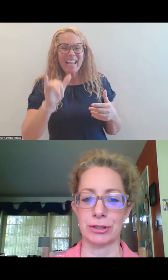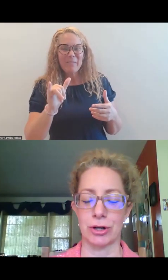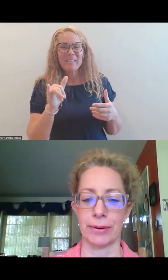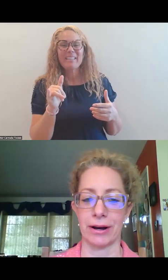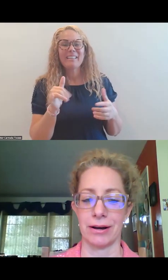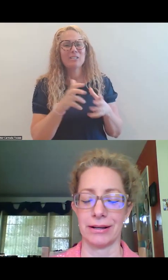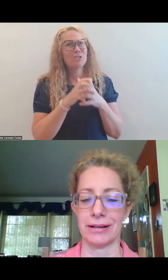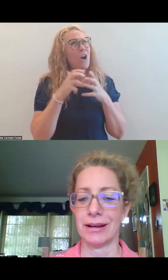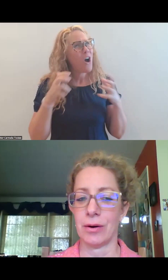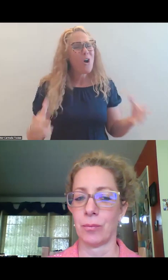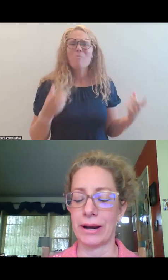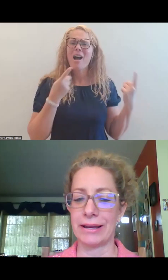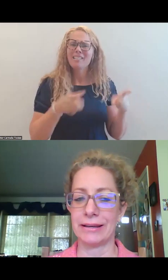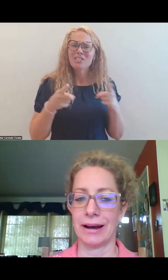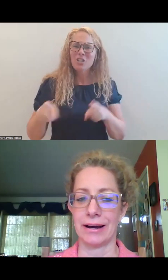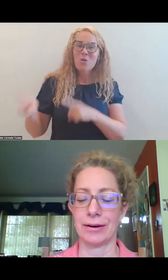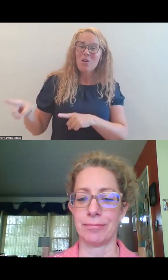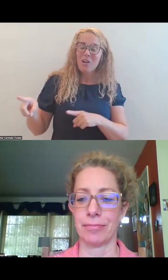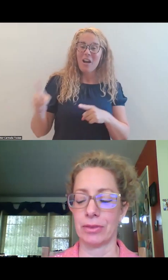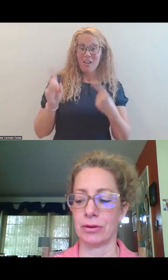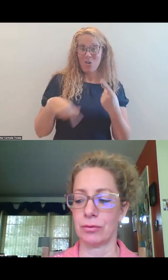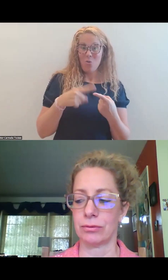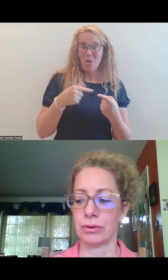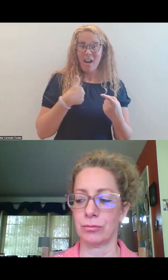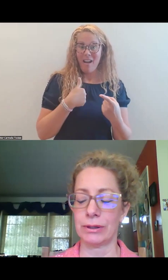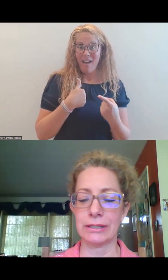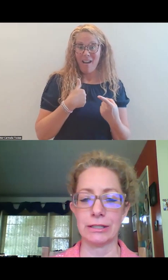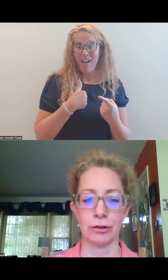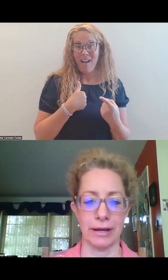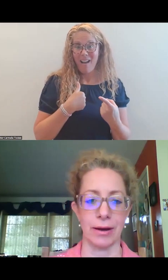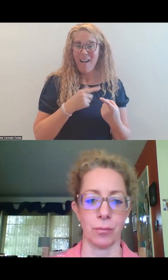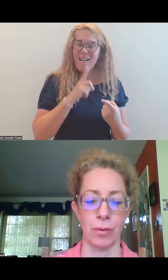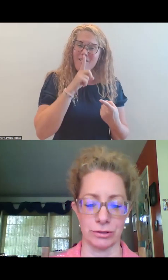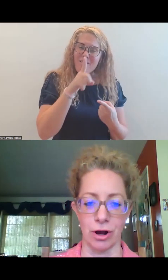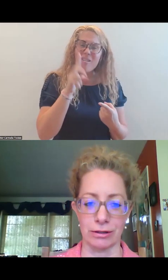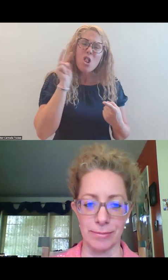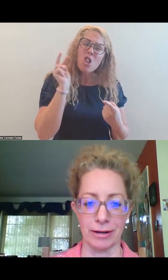MUCH GOING ON. WHEN I LOOKED AT WHAT IS TALKED ABOUT,